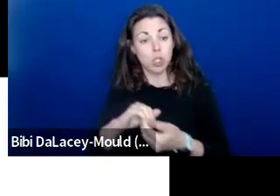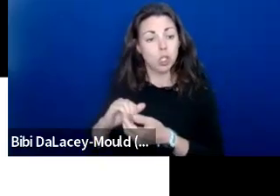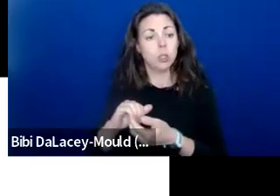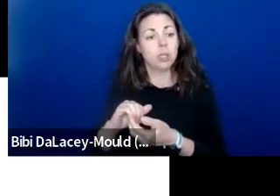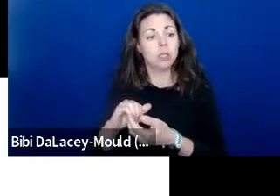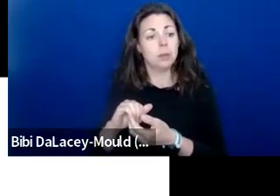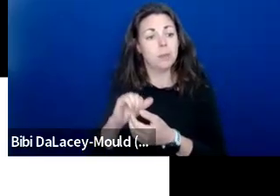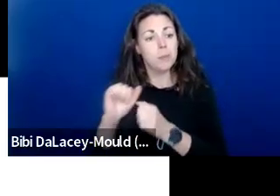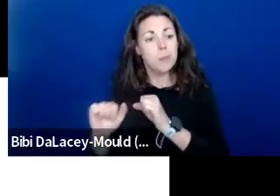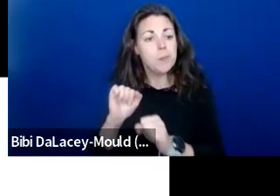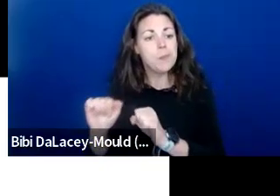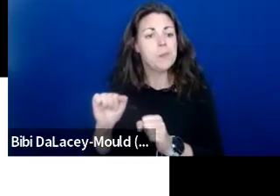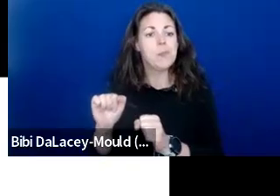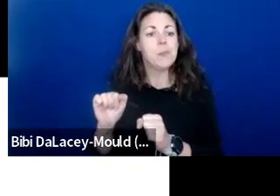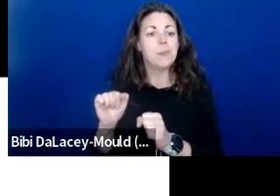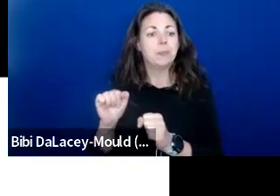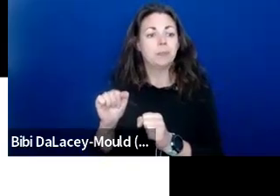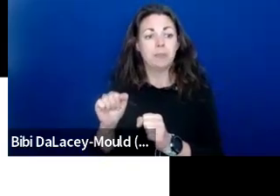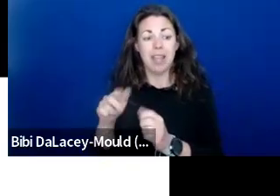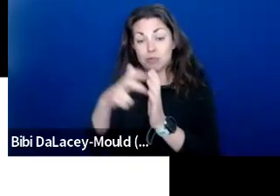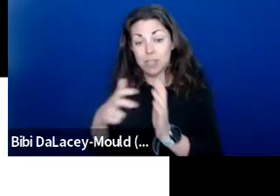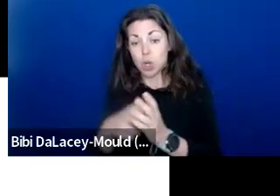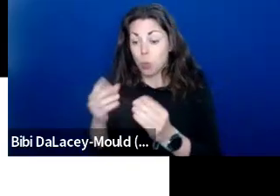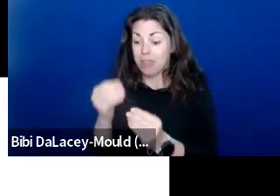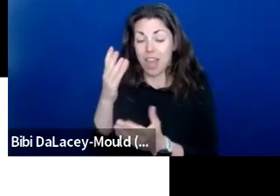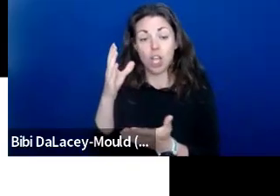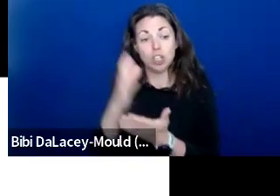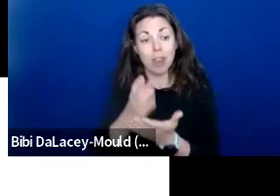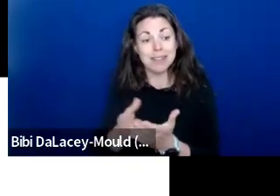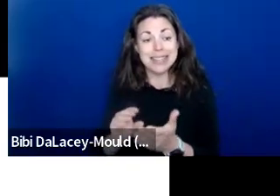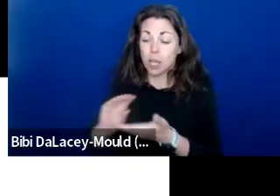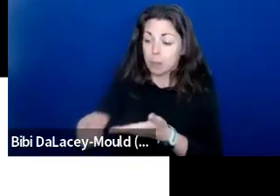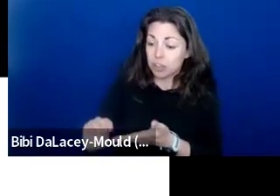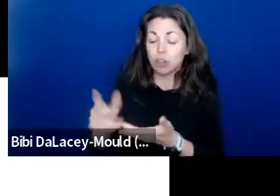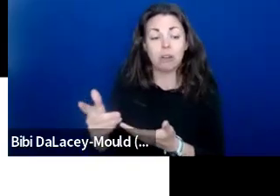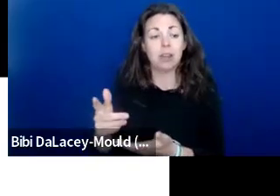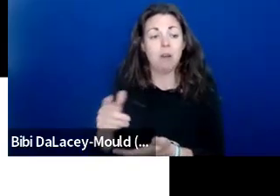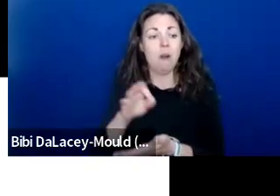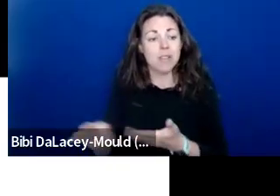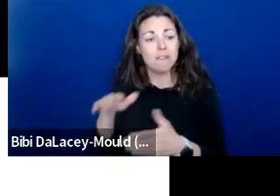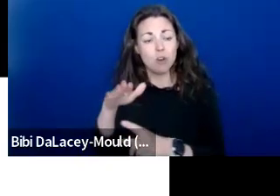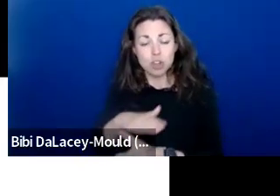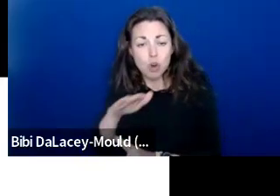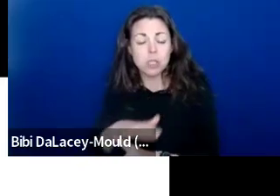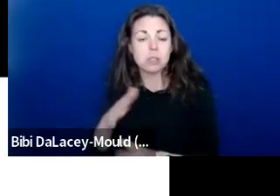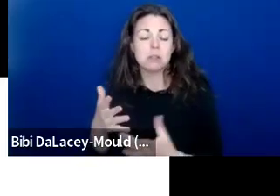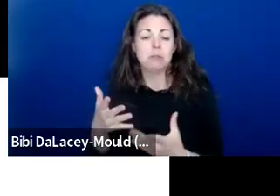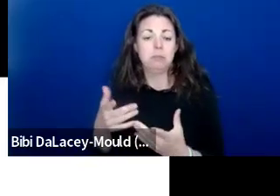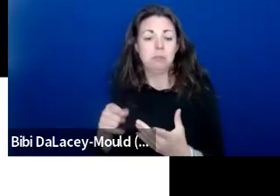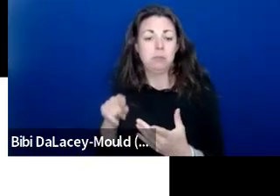their own right, are regulated by the Charity Commission and partly by the Office for Students as well, and they achieve a public